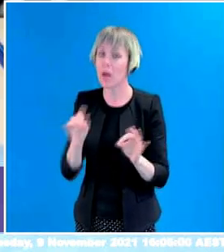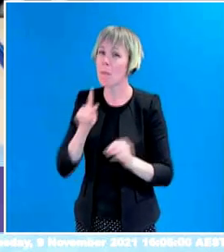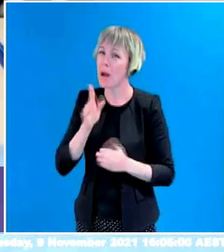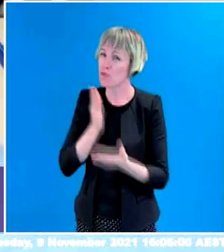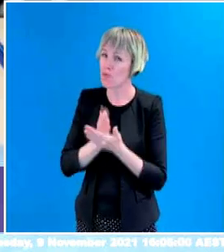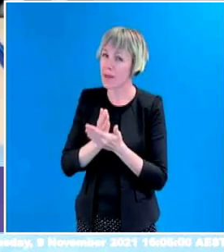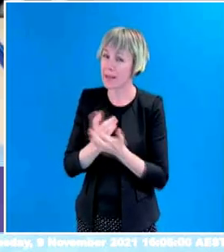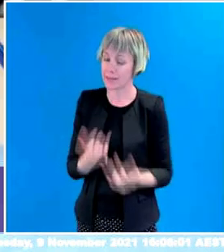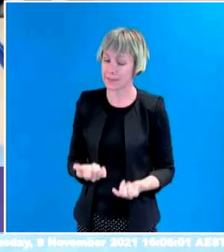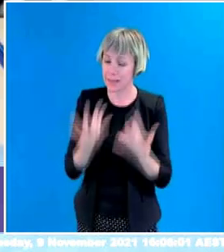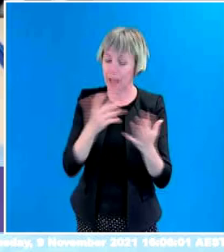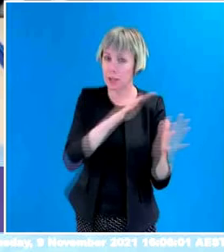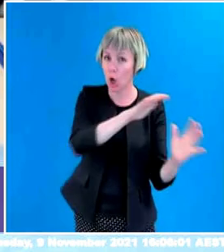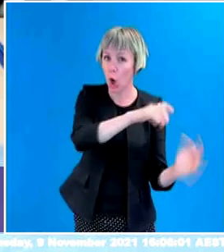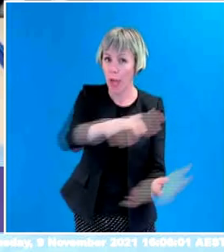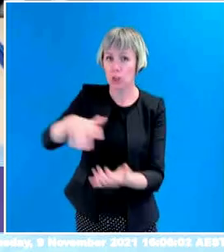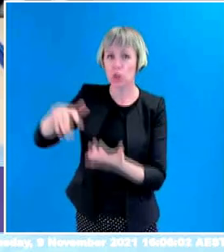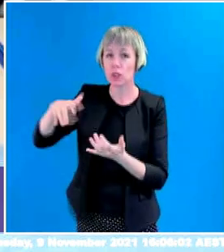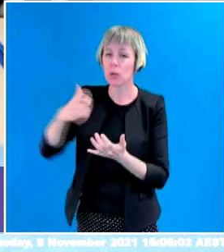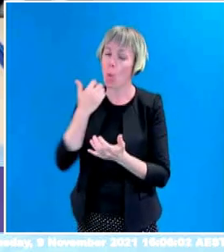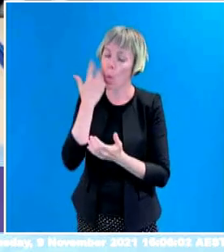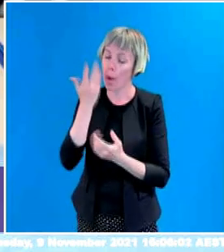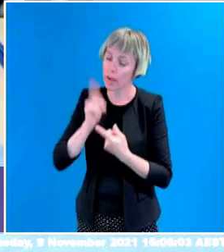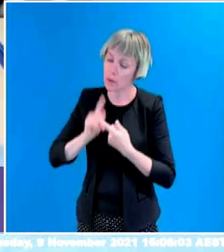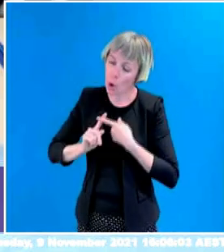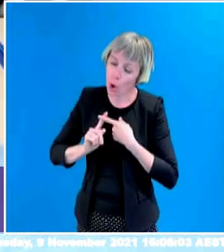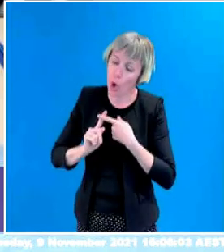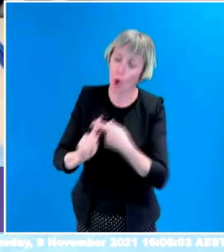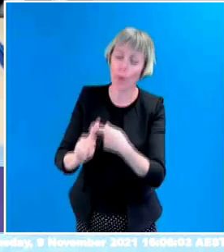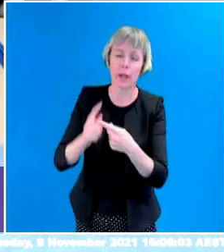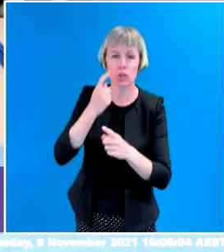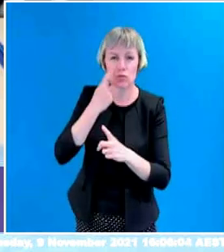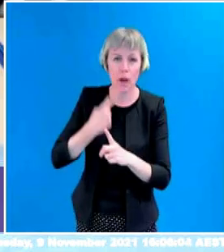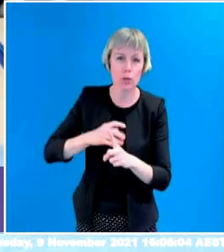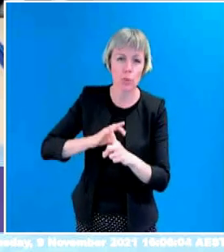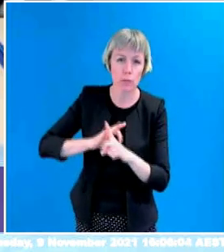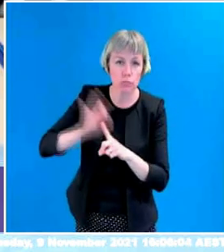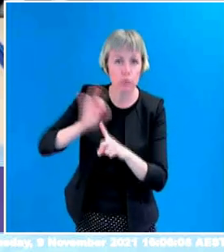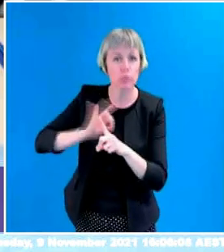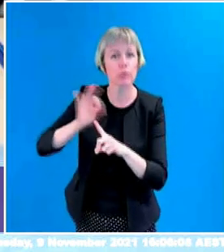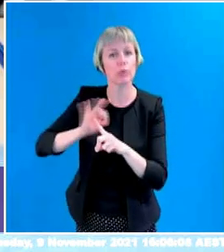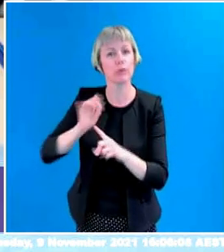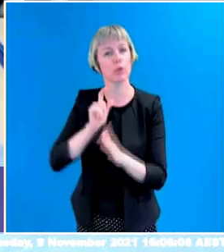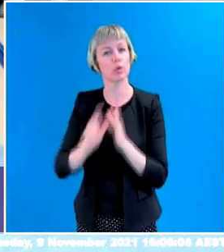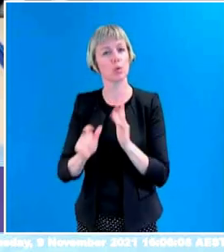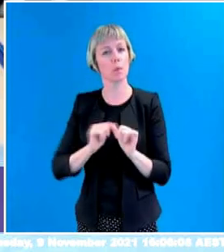improvement for every improvement around collecting better data, and of course